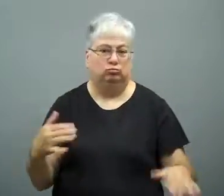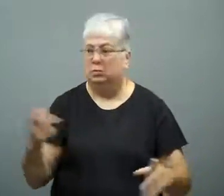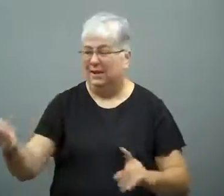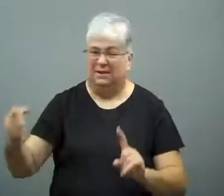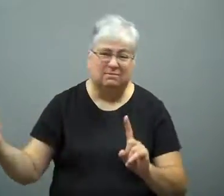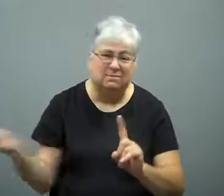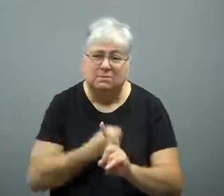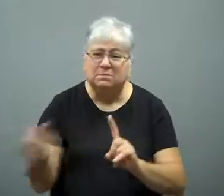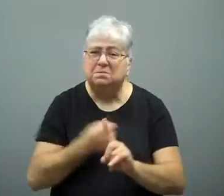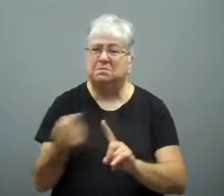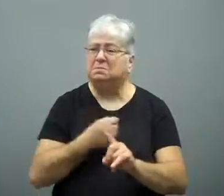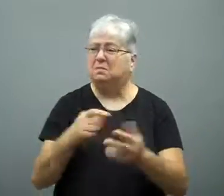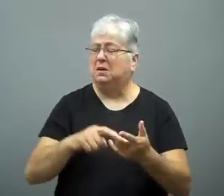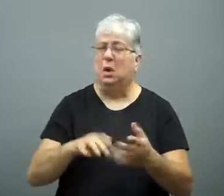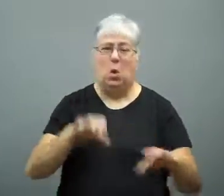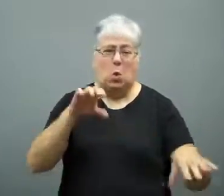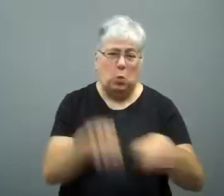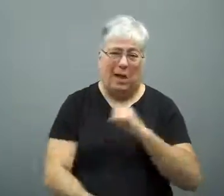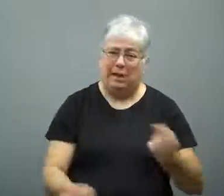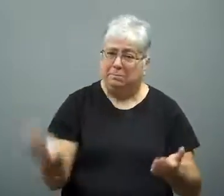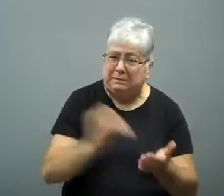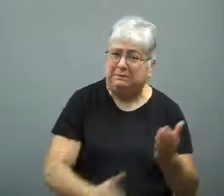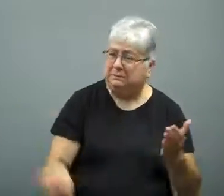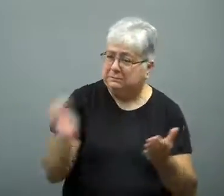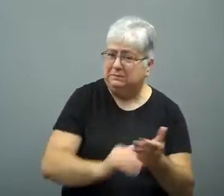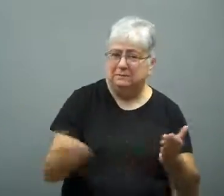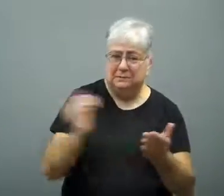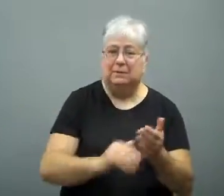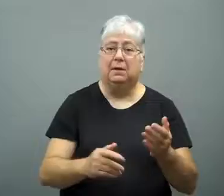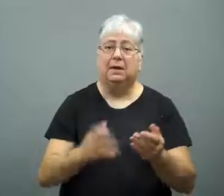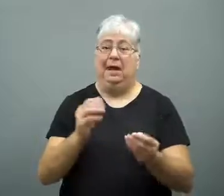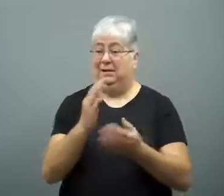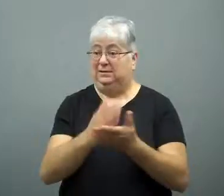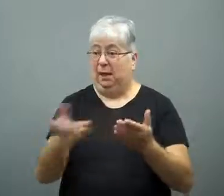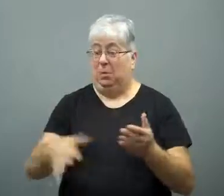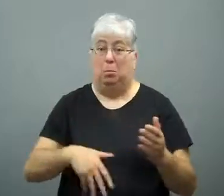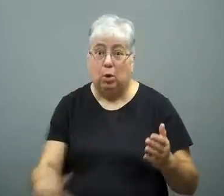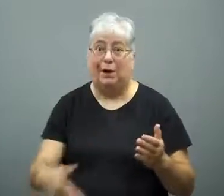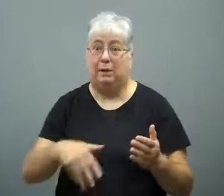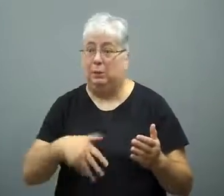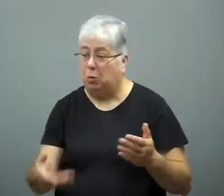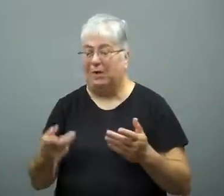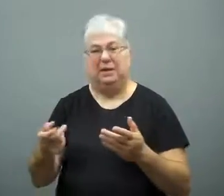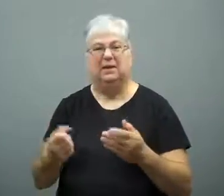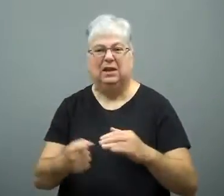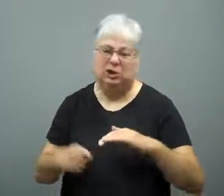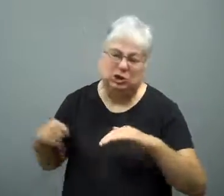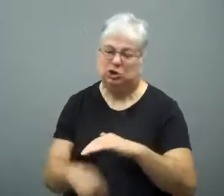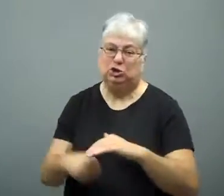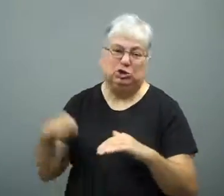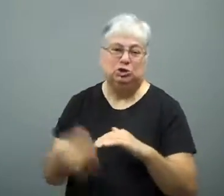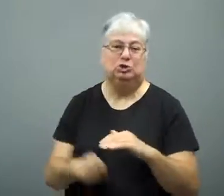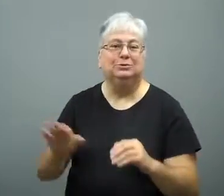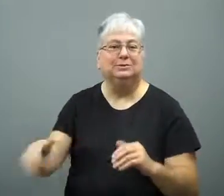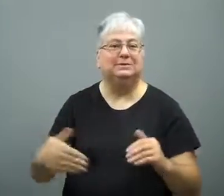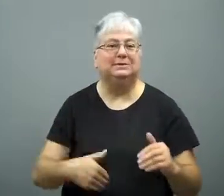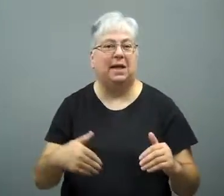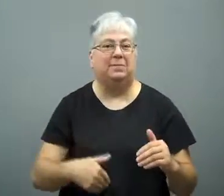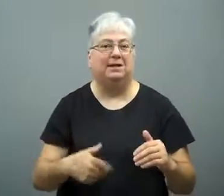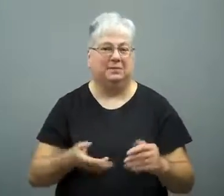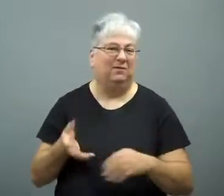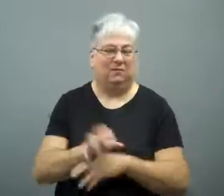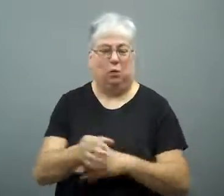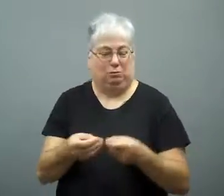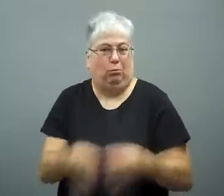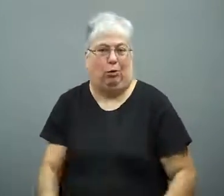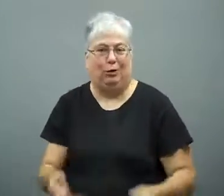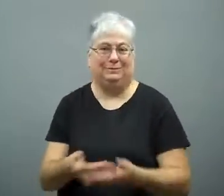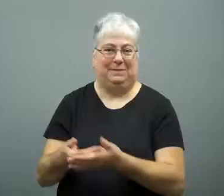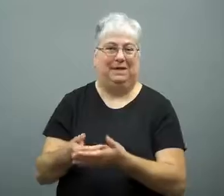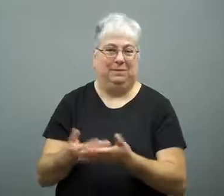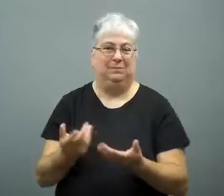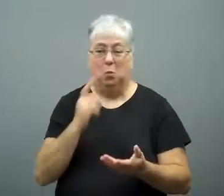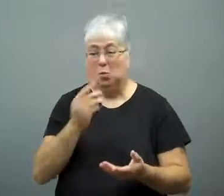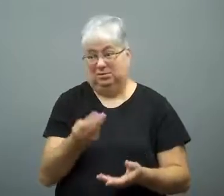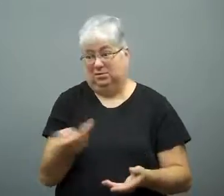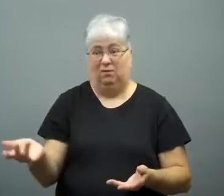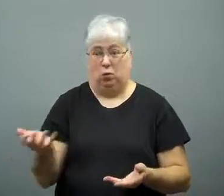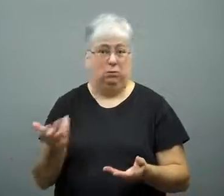He beat them, raped them repeatedly,